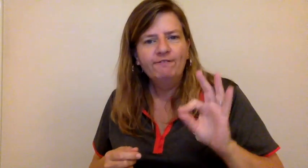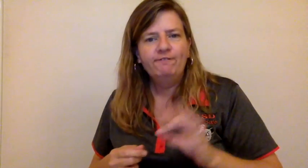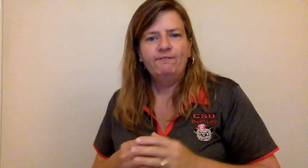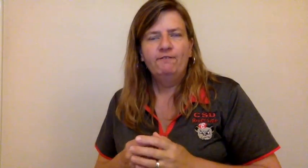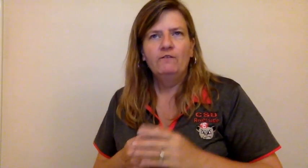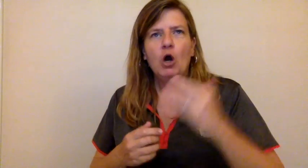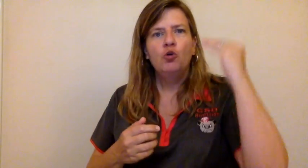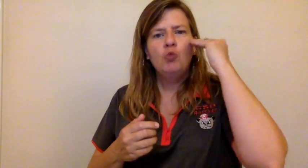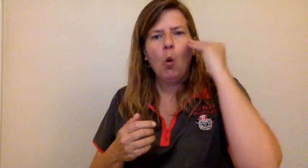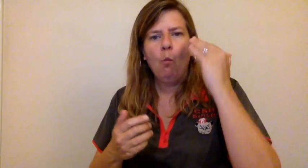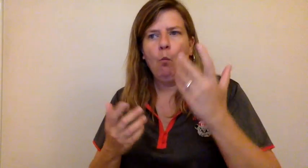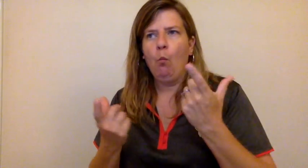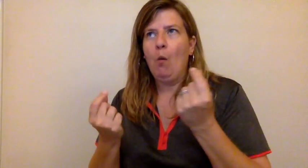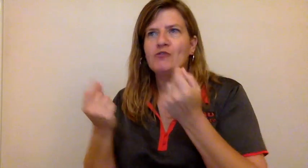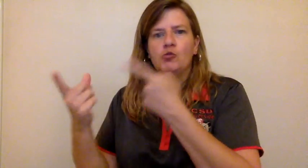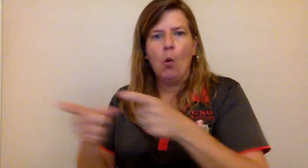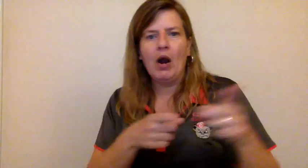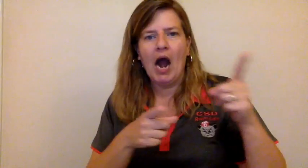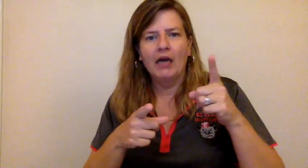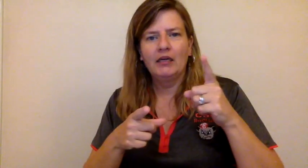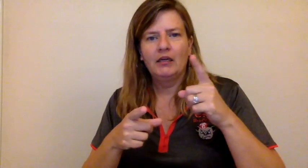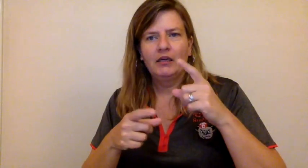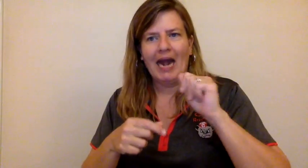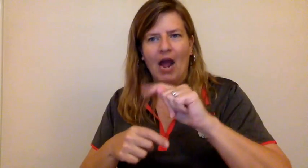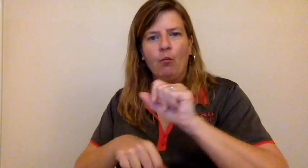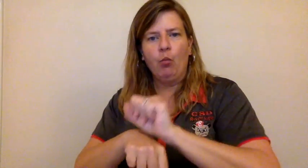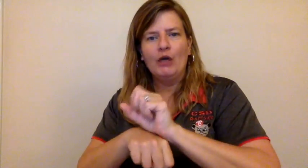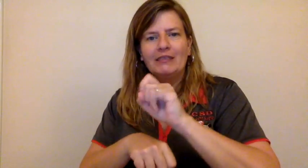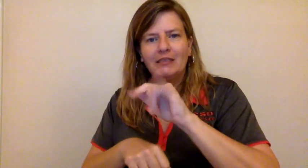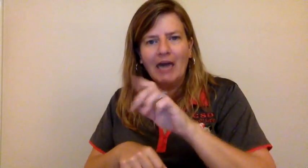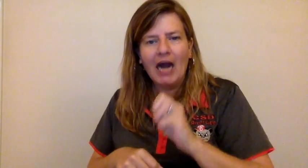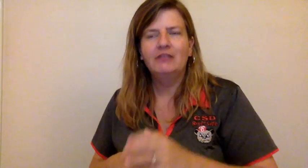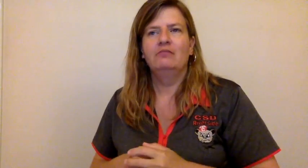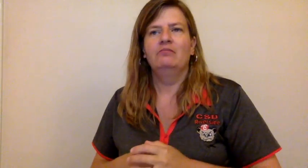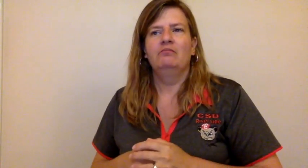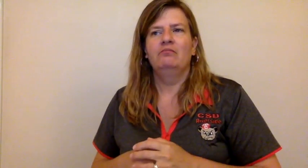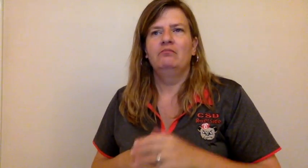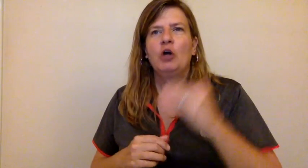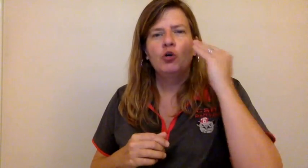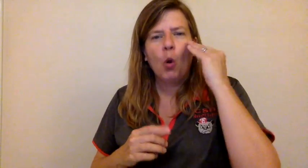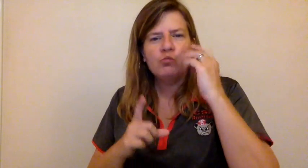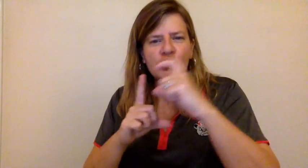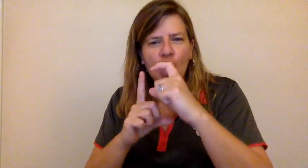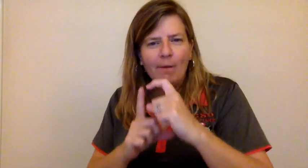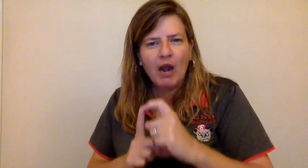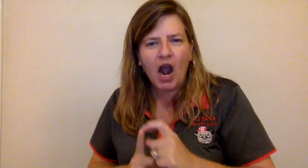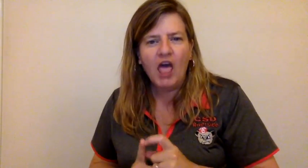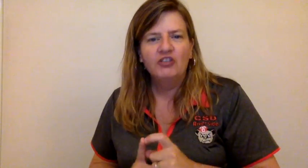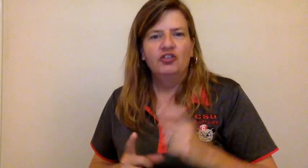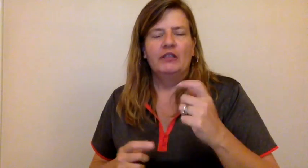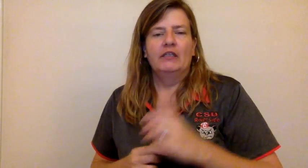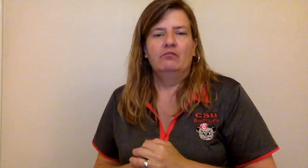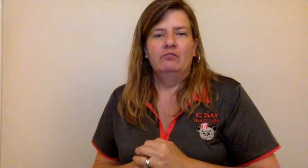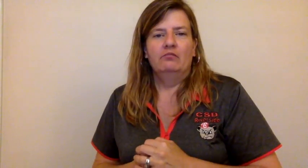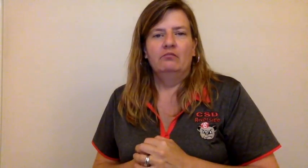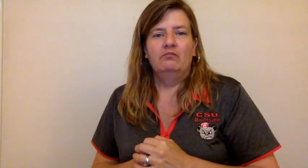They know their stuff. They know it's expected they know what to anticipate at the work site. They know the